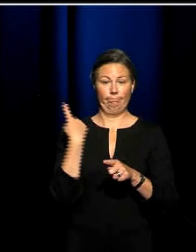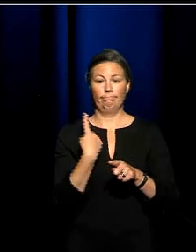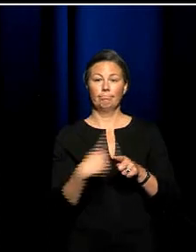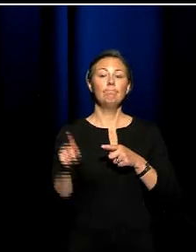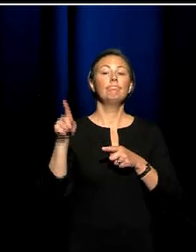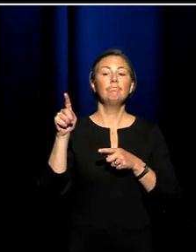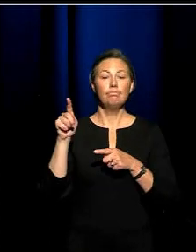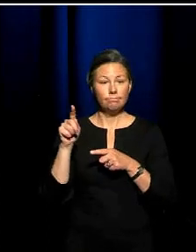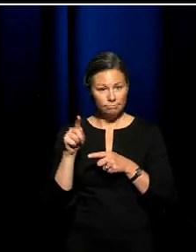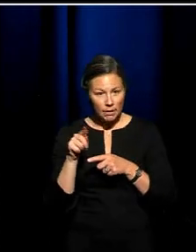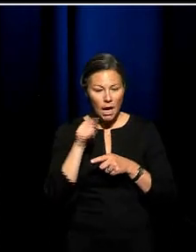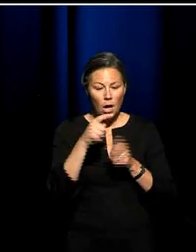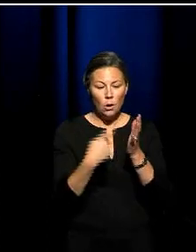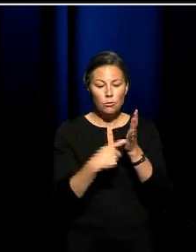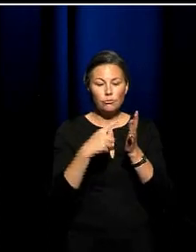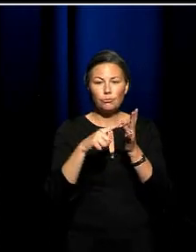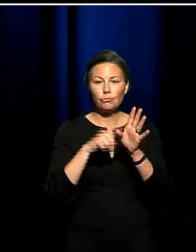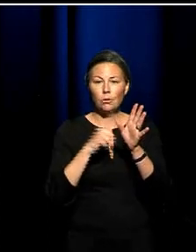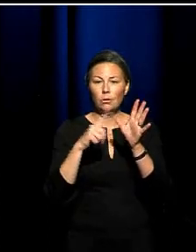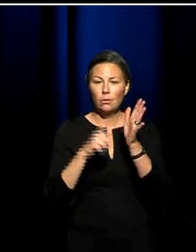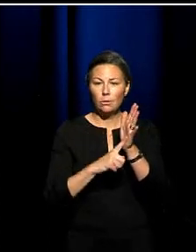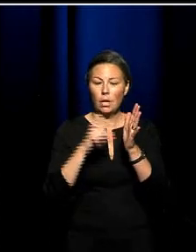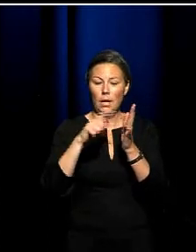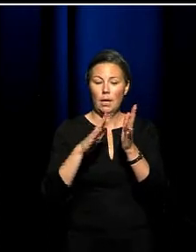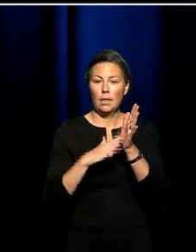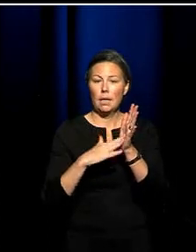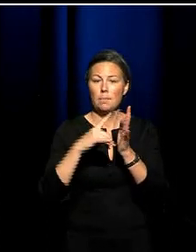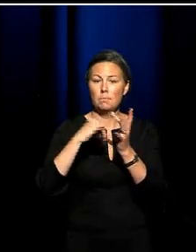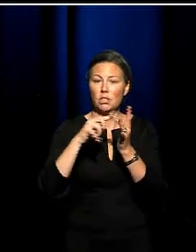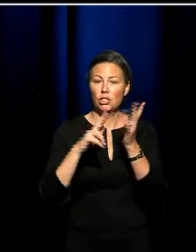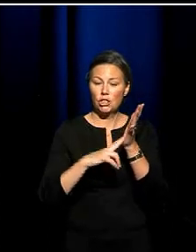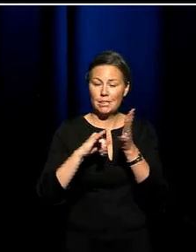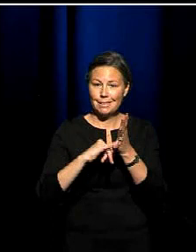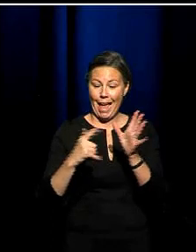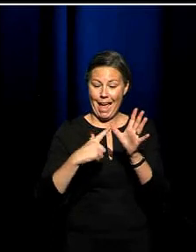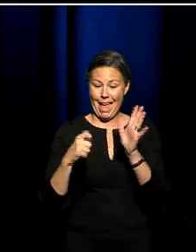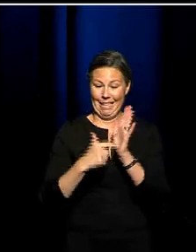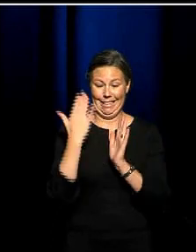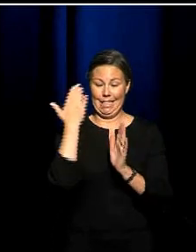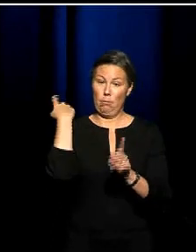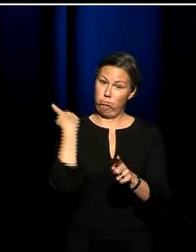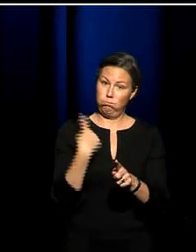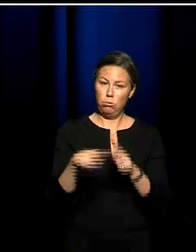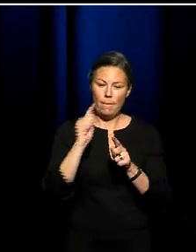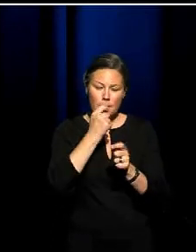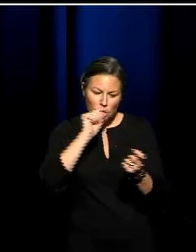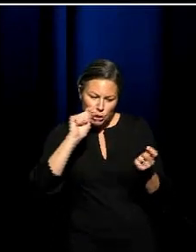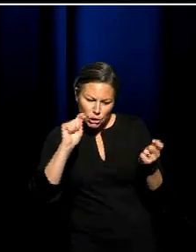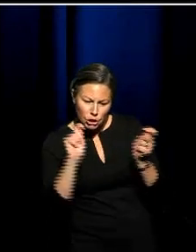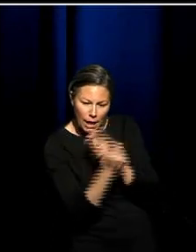Royal Commission's Act to enable the Commission to conduct private sessions for people with disability who wish to tell their stories safely,